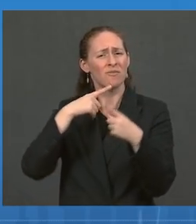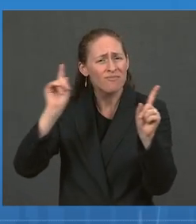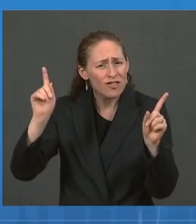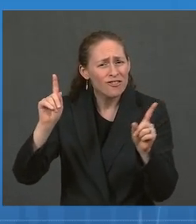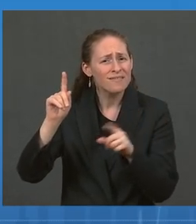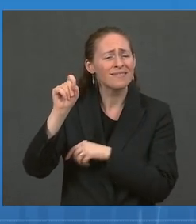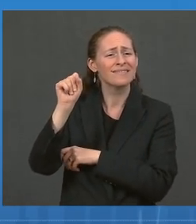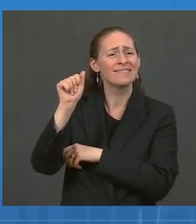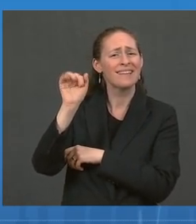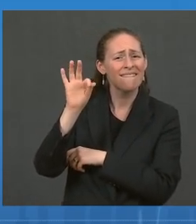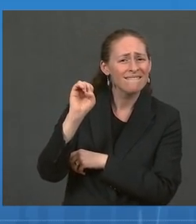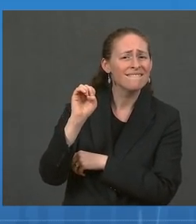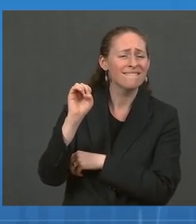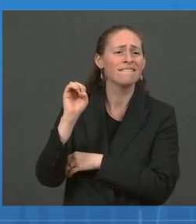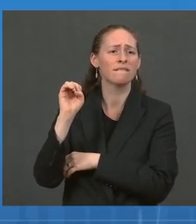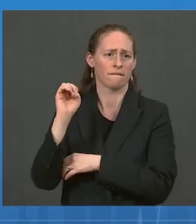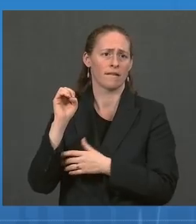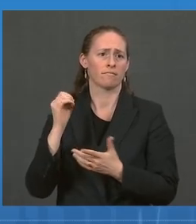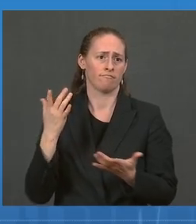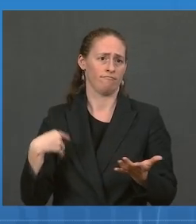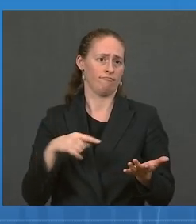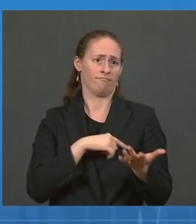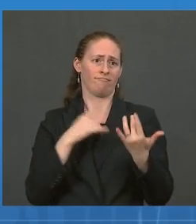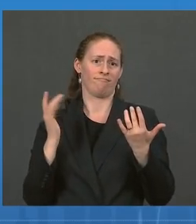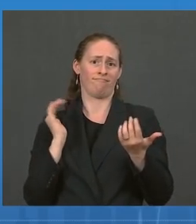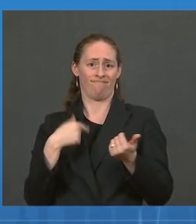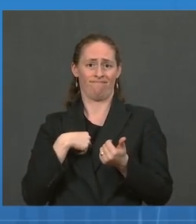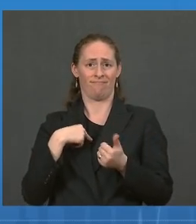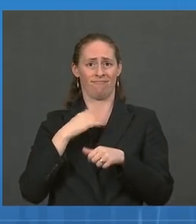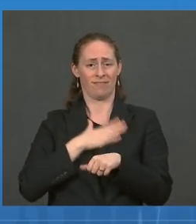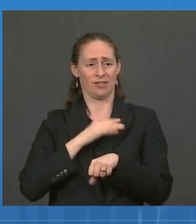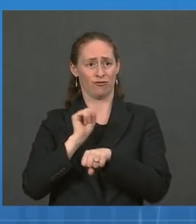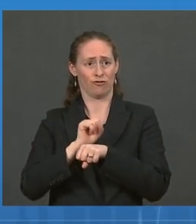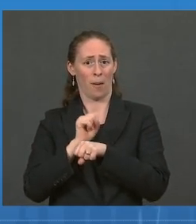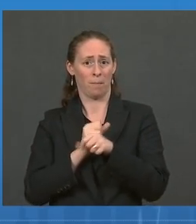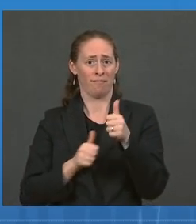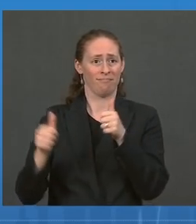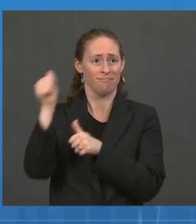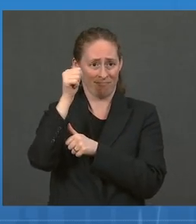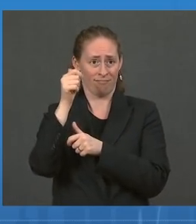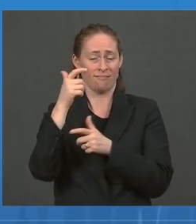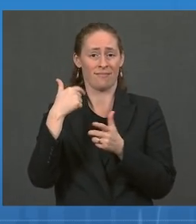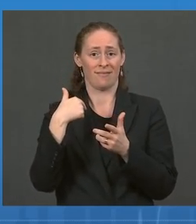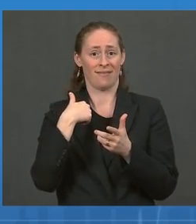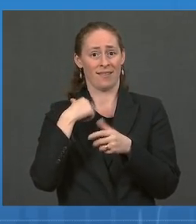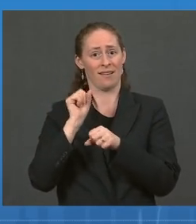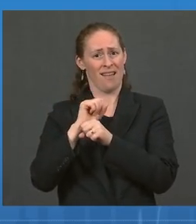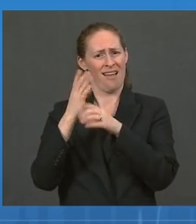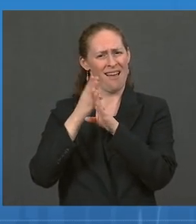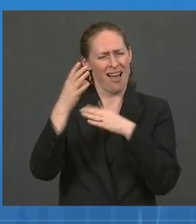We're all here as public health professionals and physicians, not as politicians, and that is important to convey to everybody.